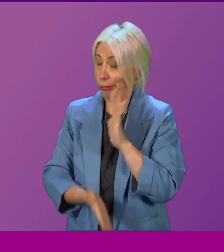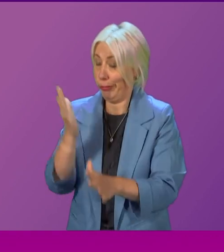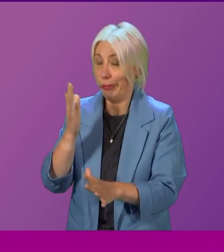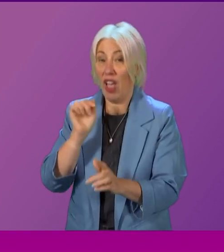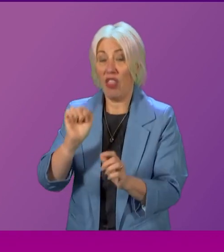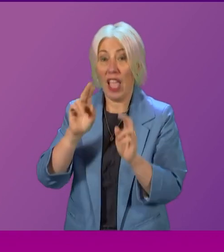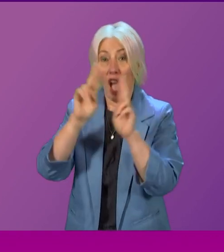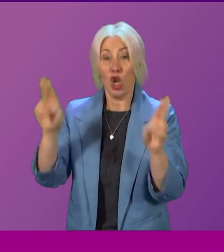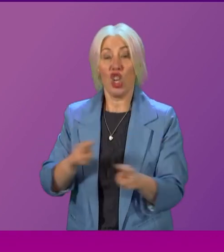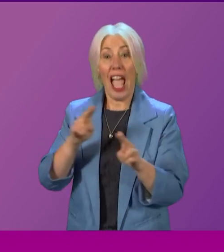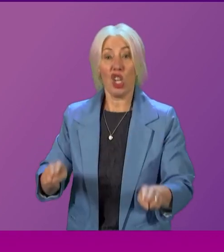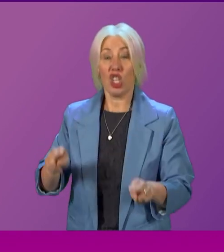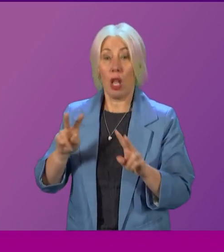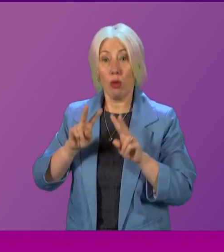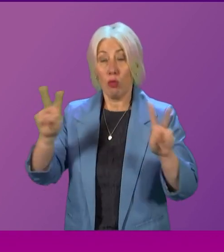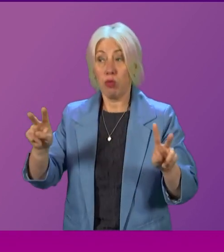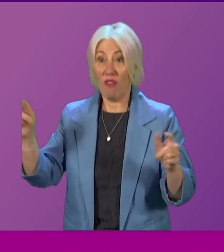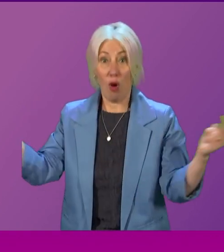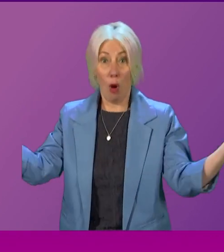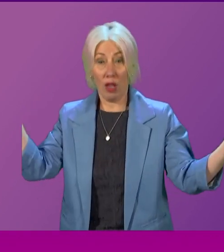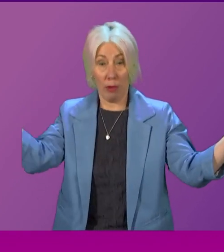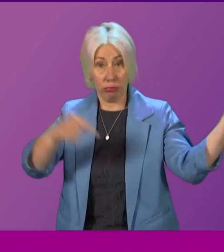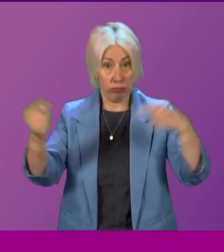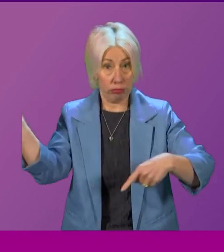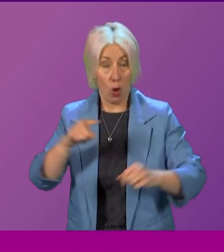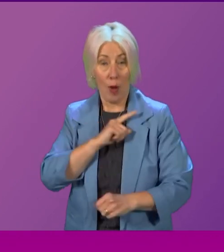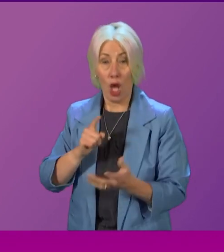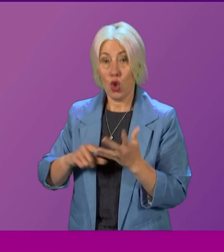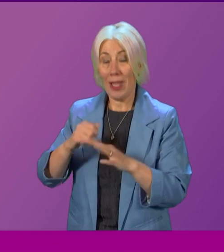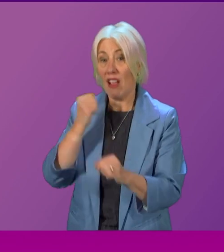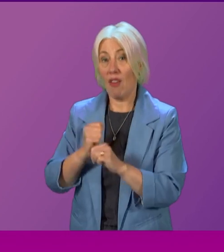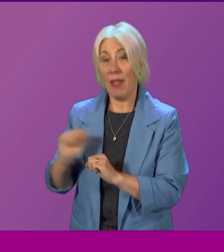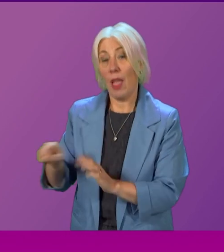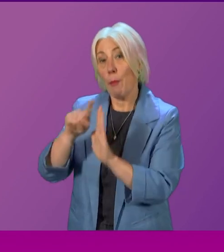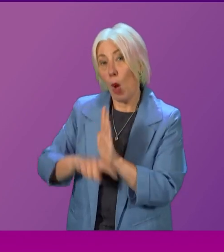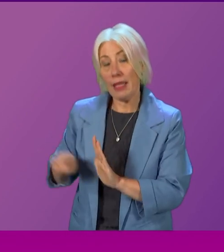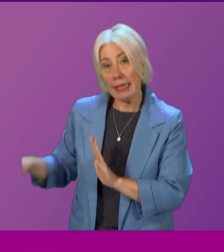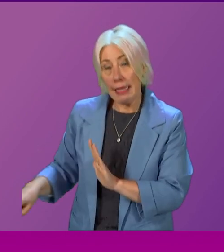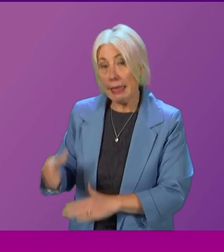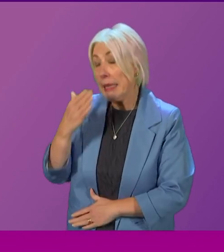outlook of our tertiary sector, as its policies continue to make it seem, at least, that the